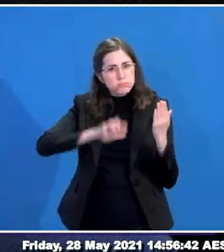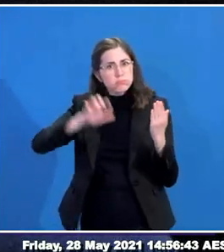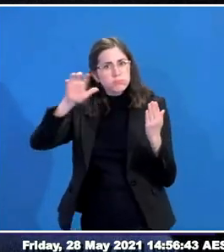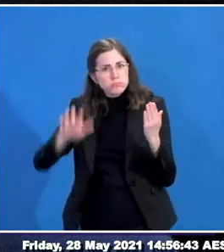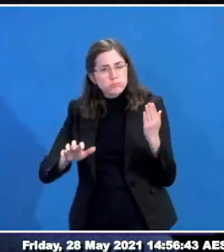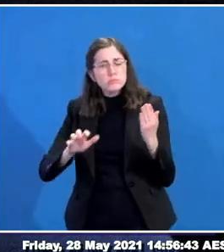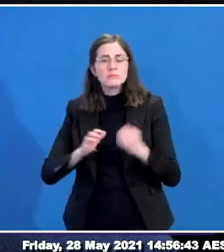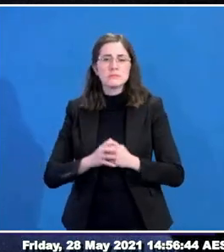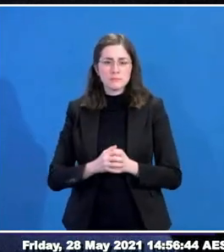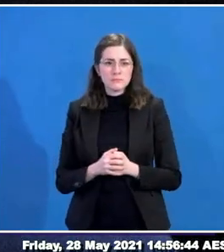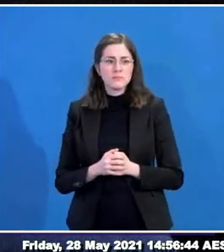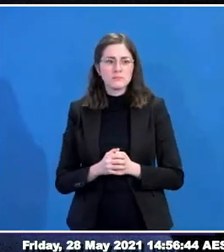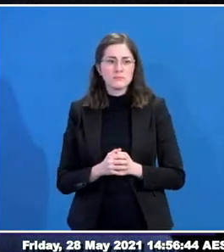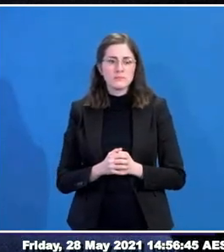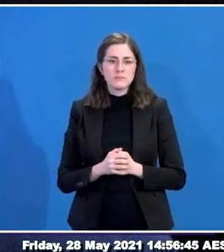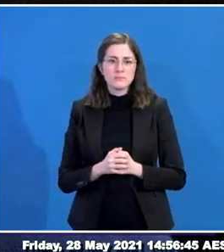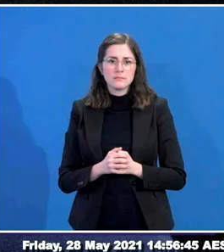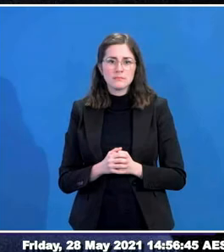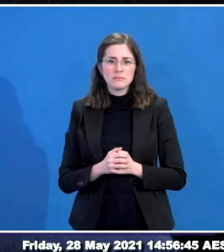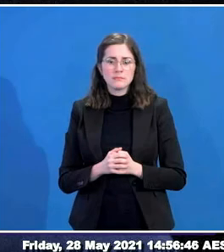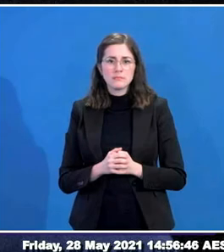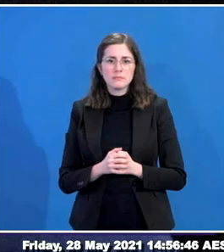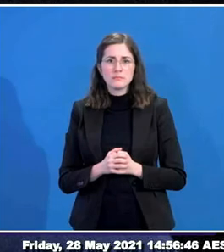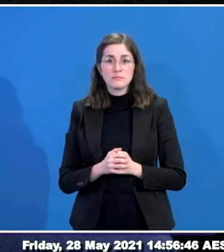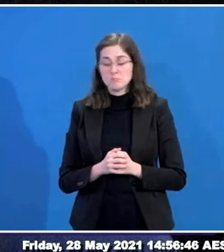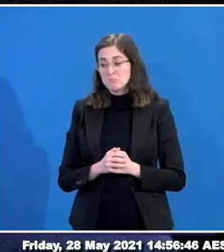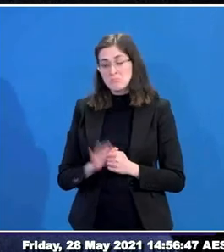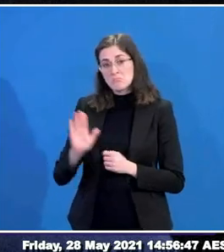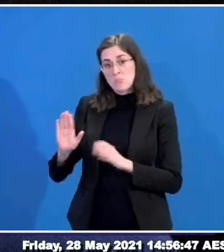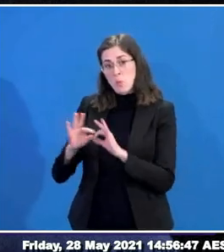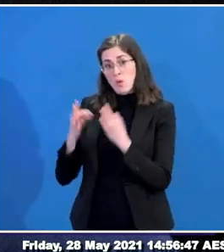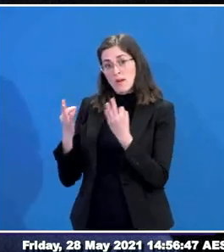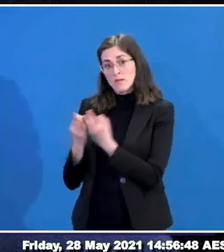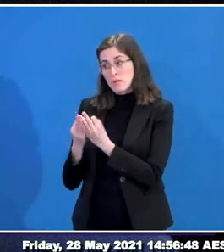There are obligations on providers in respect of their own incident management